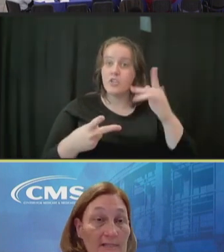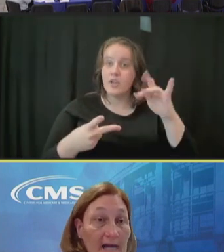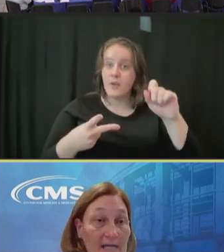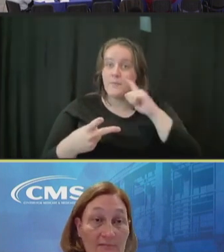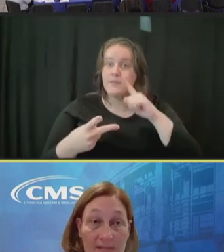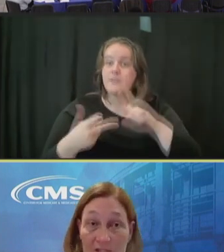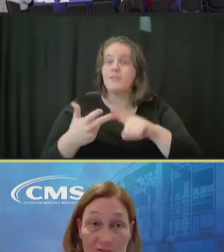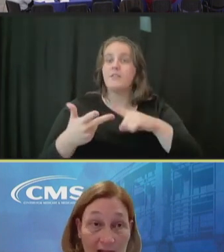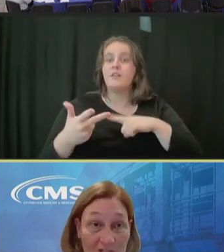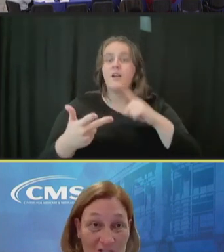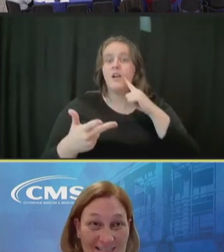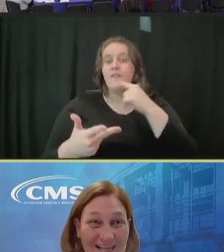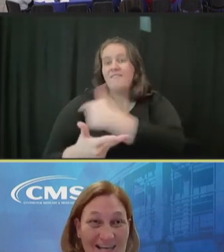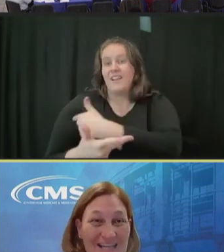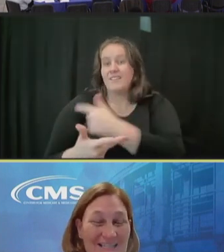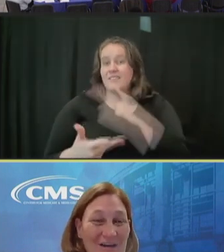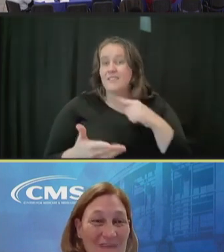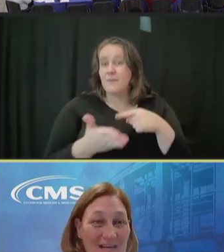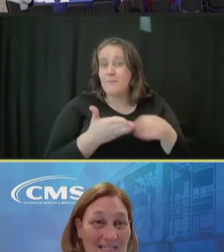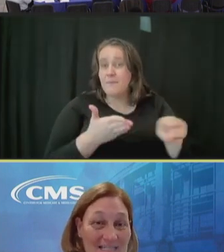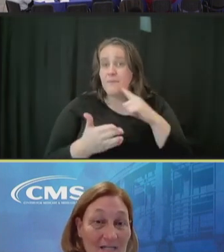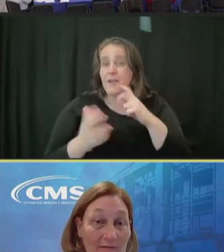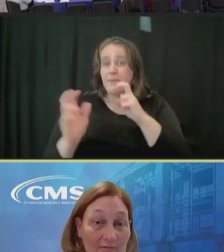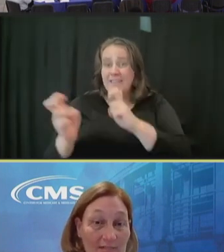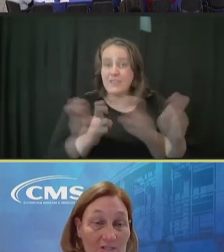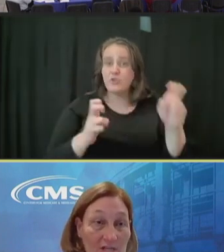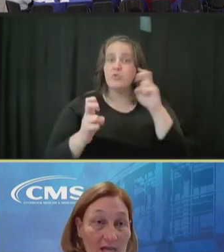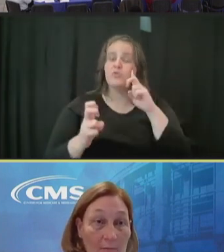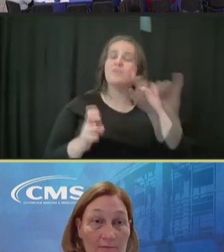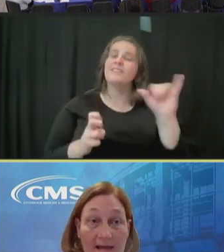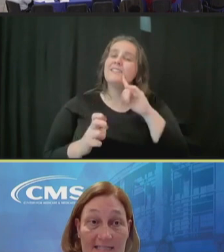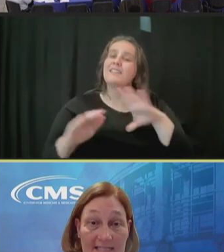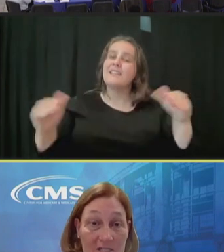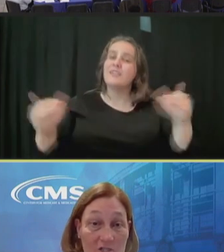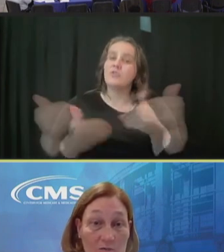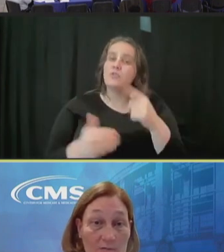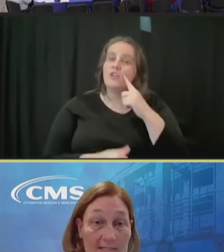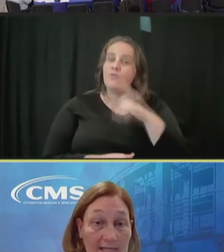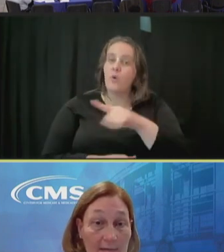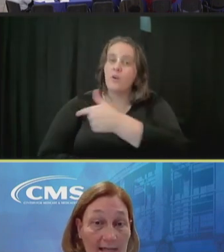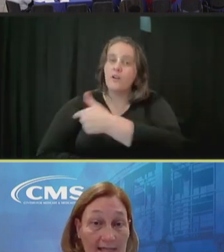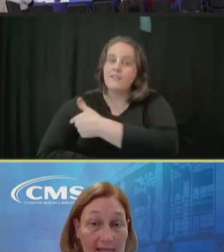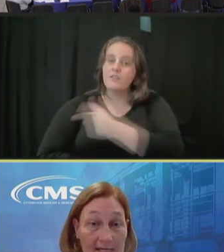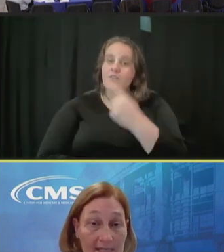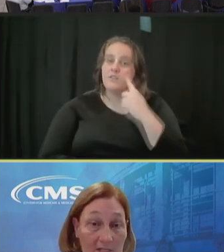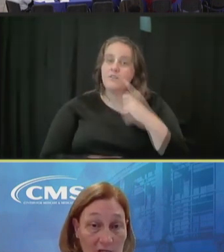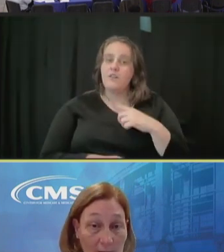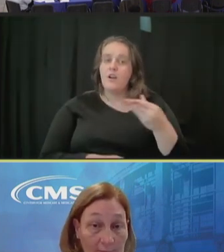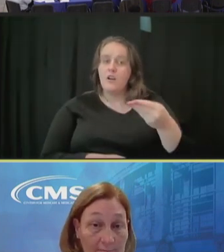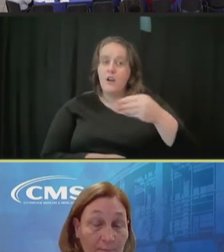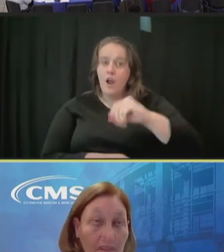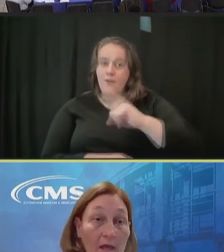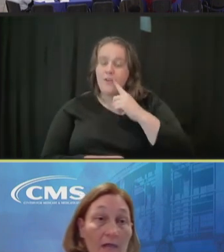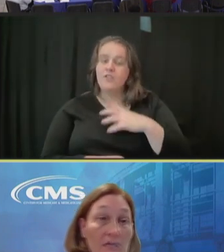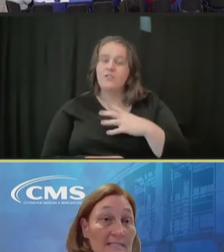It's really kind of the introduction to vaccine coverage and vaccine issues in Medicaid and CHIP.